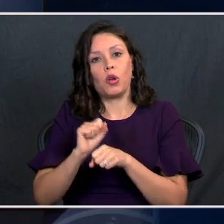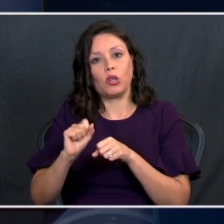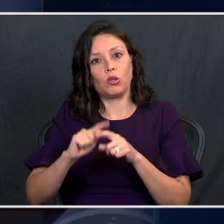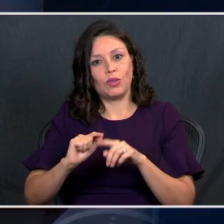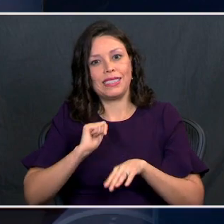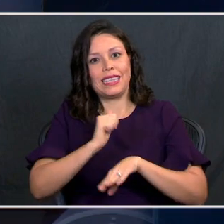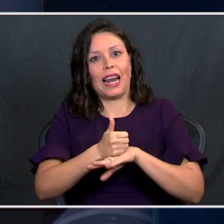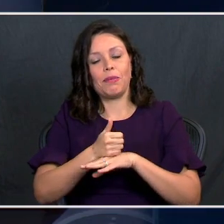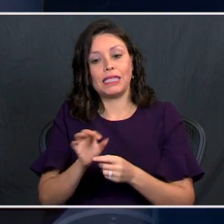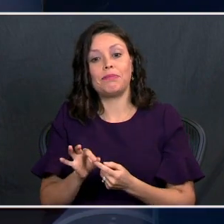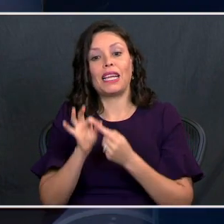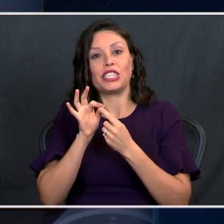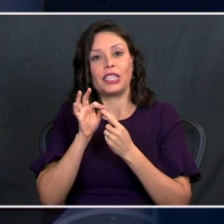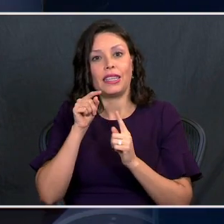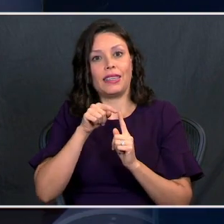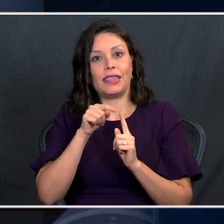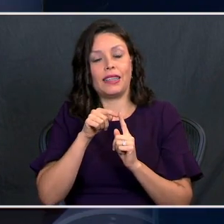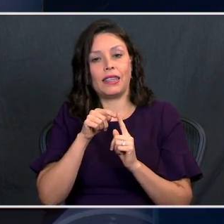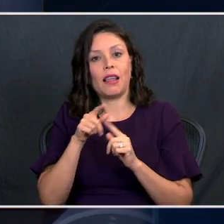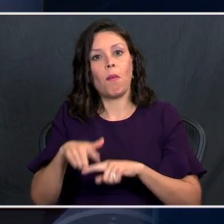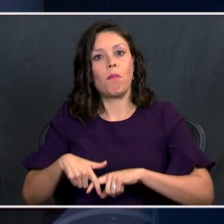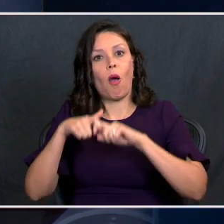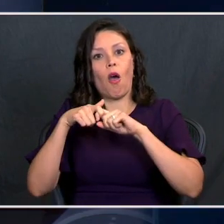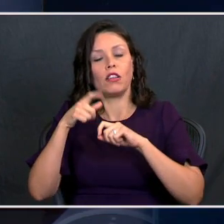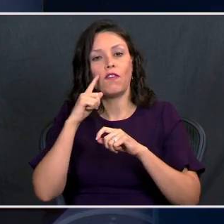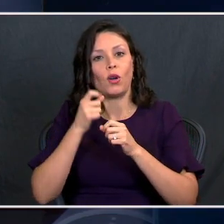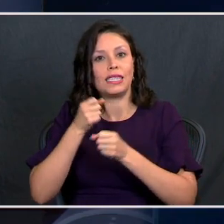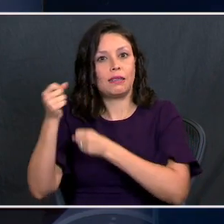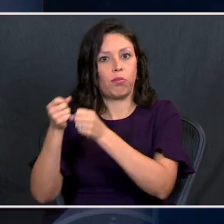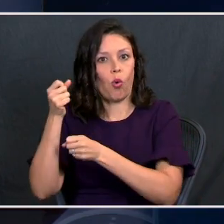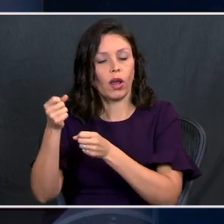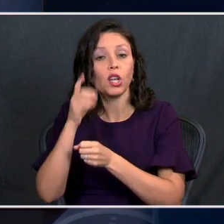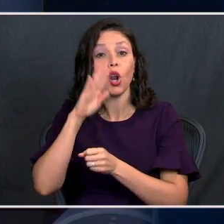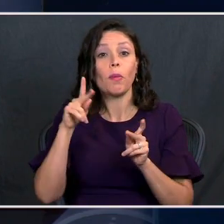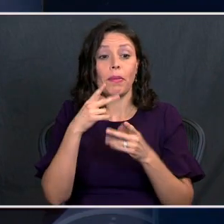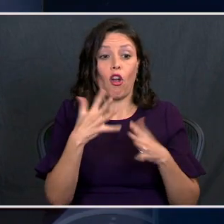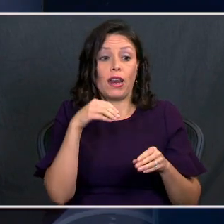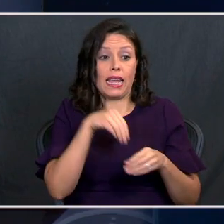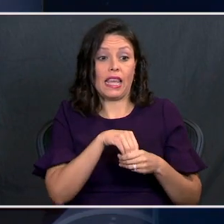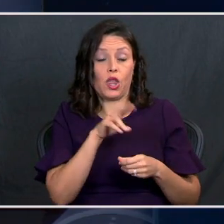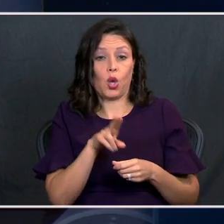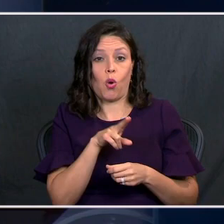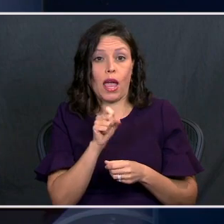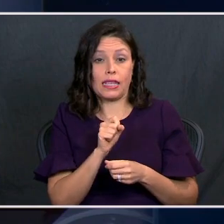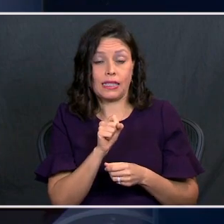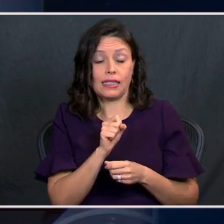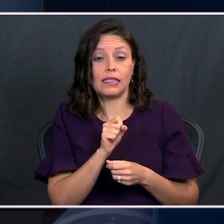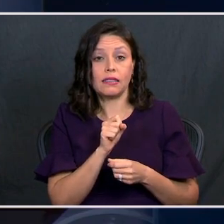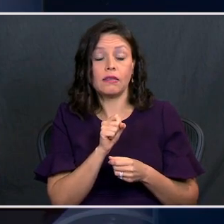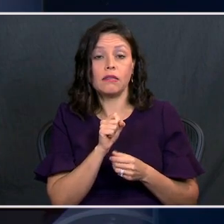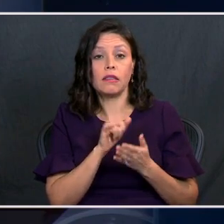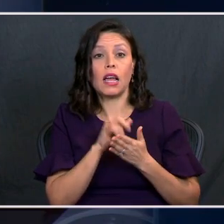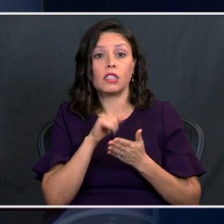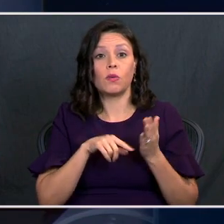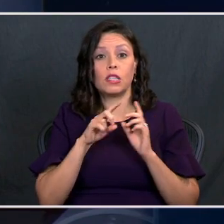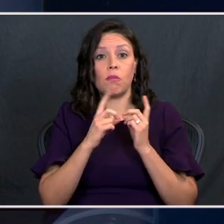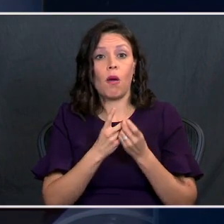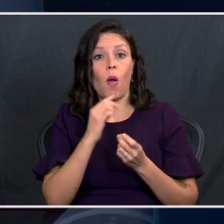including a pause on deportations, as you know, for people who are in the United States. That is something the Department of Homeland Security